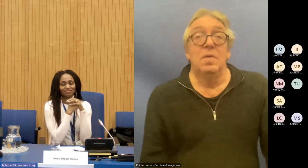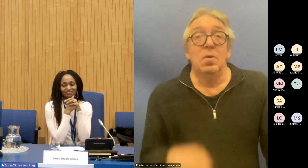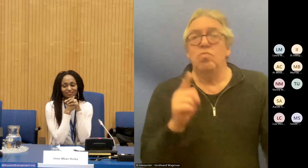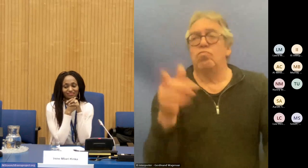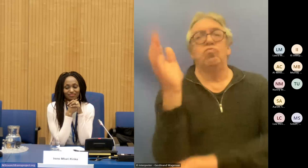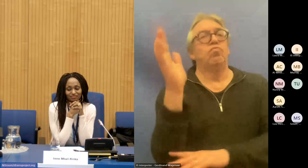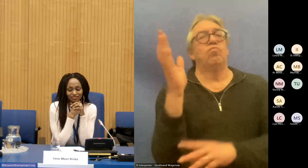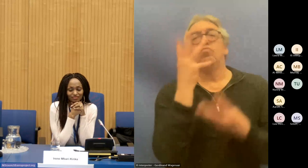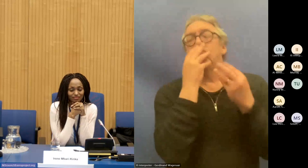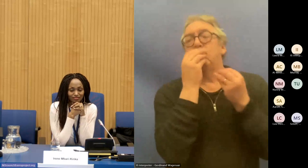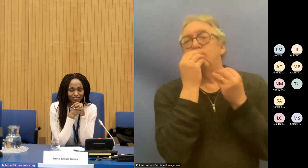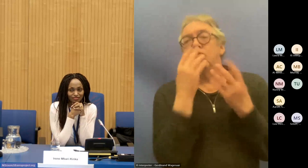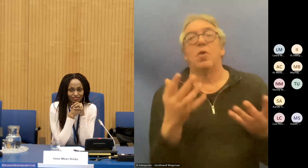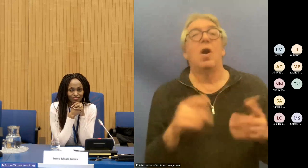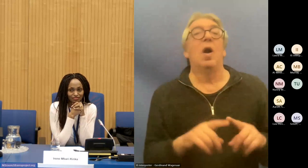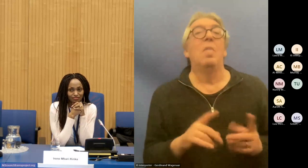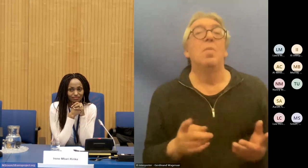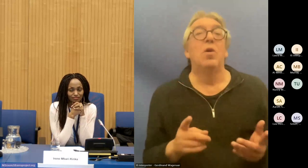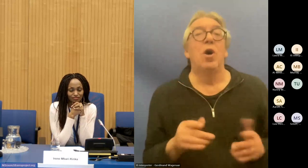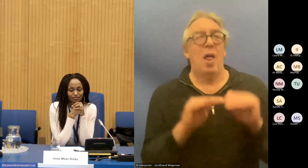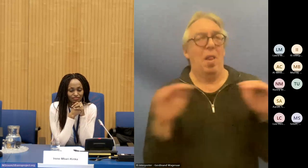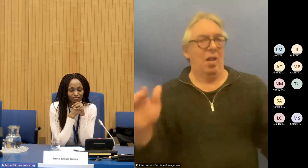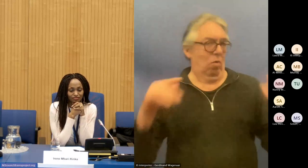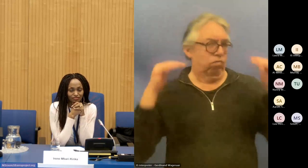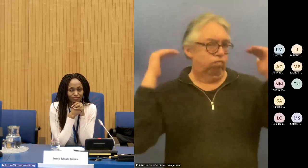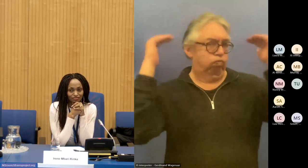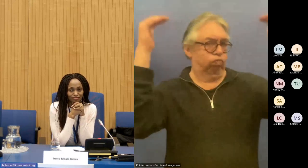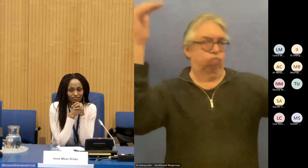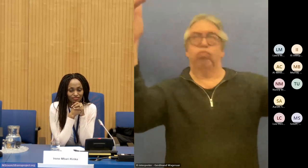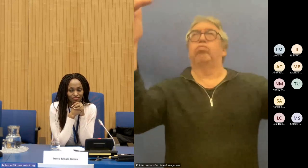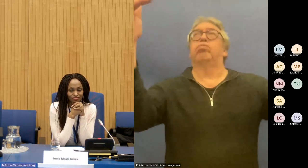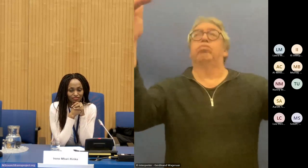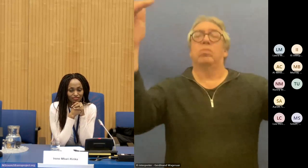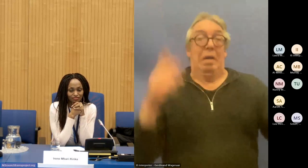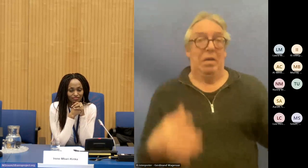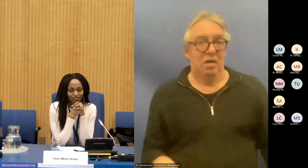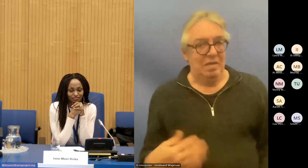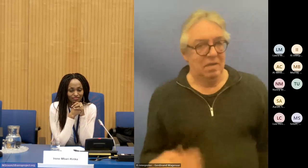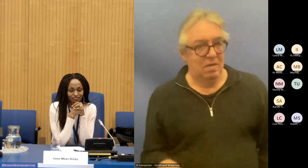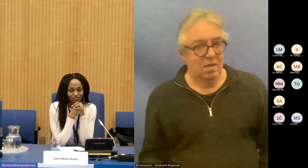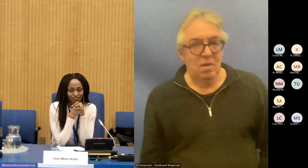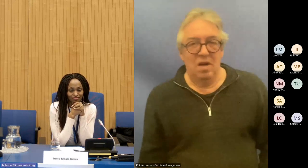but inevitably it was quite high level. I think it would be really interesting if you could identify